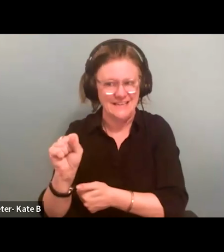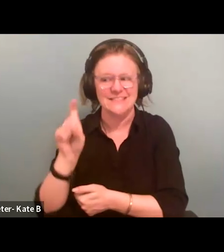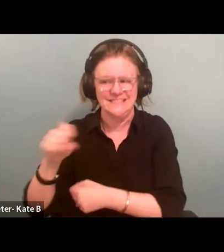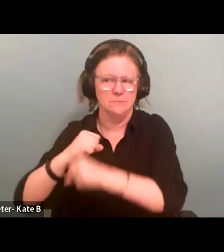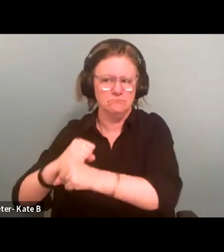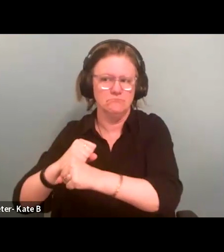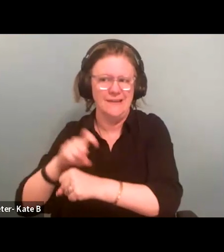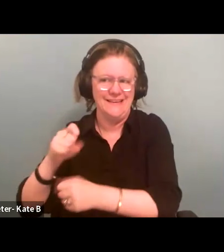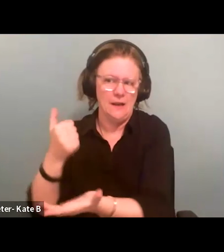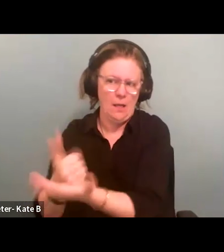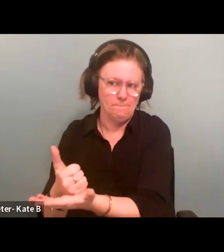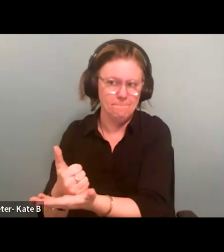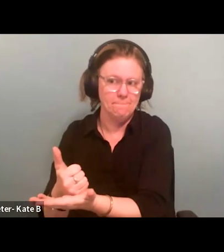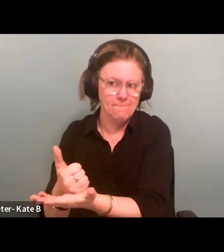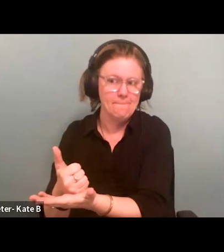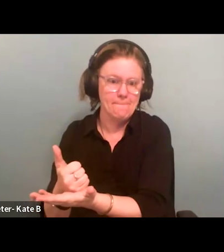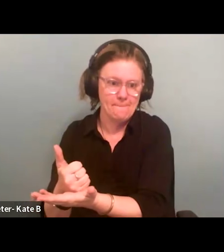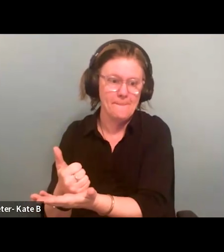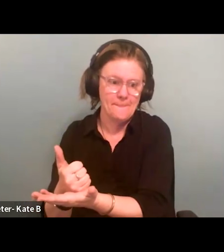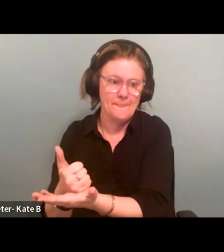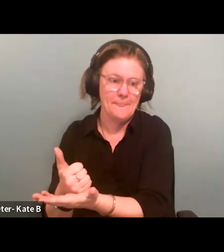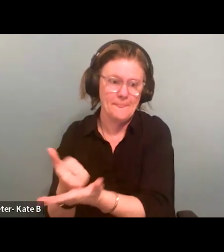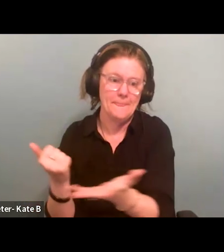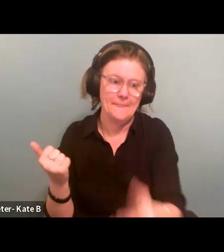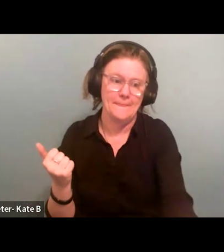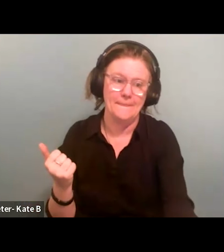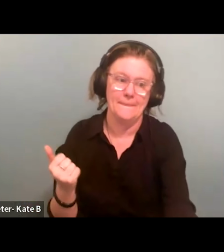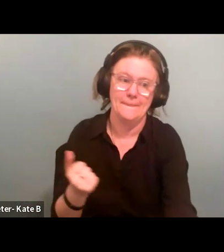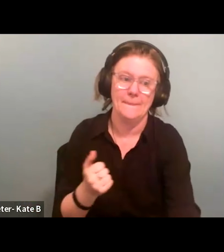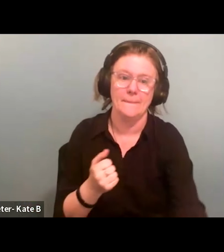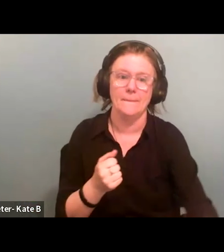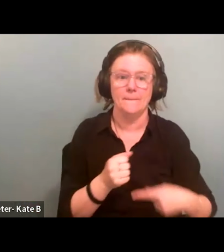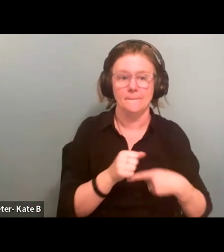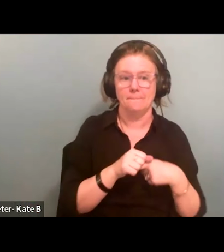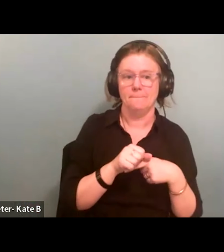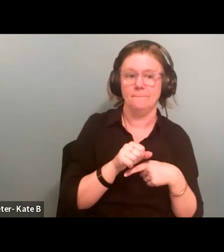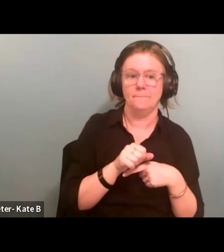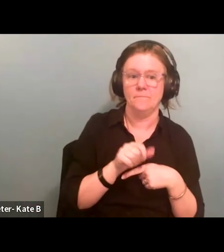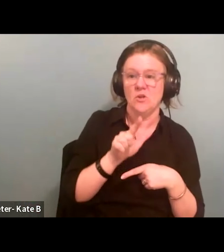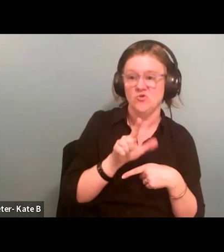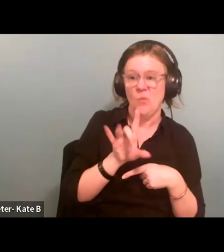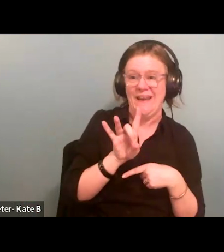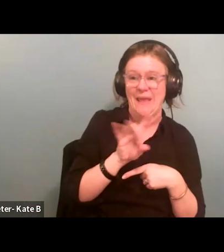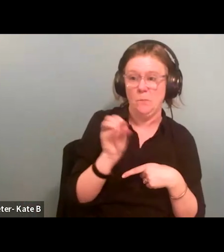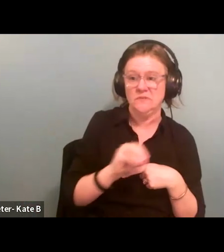So realize that 28% of those are financial exploitation cases,